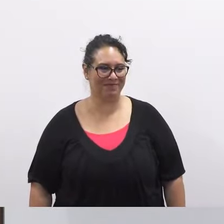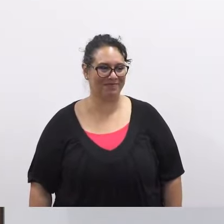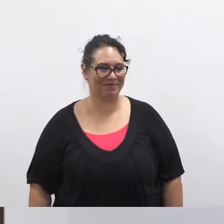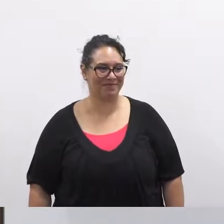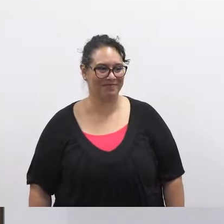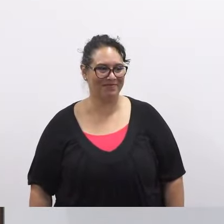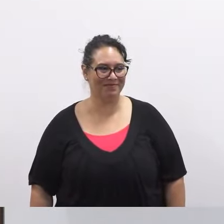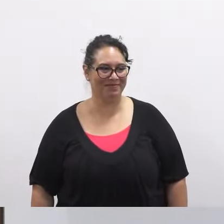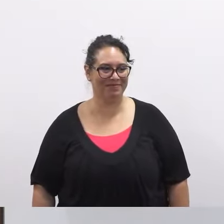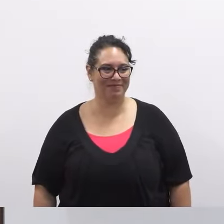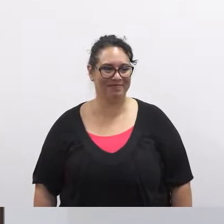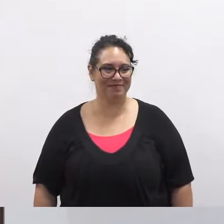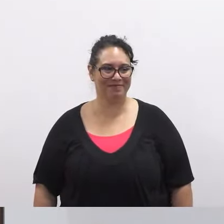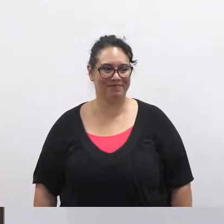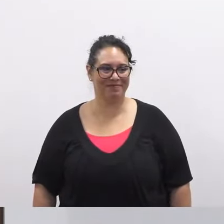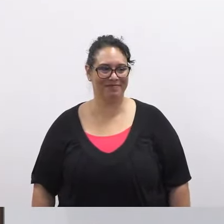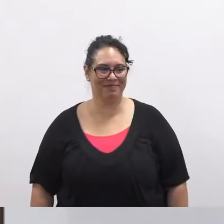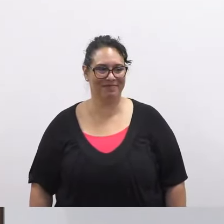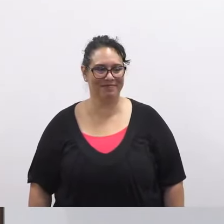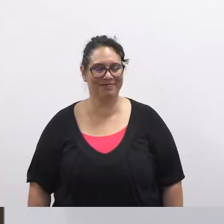So we have yes, 20.4,